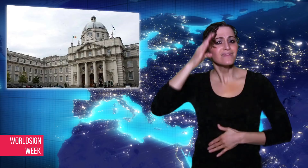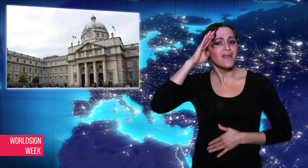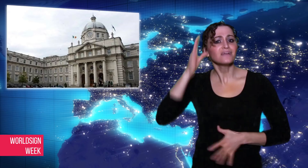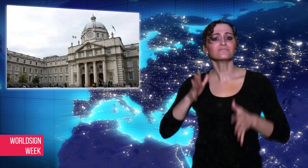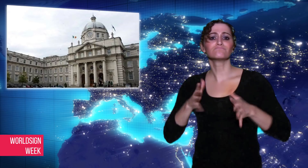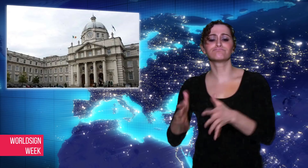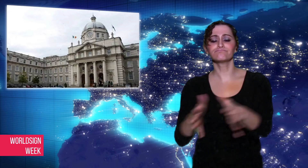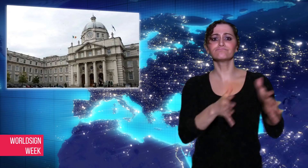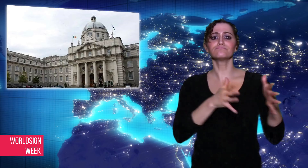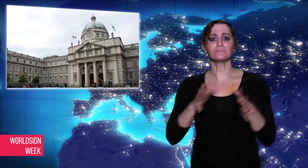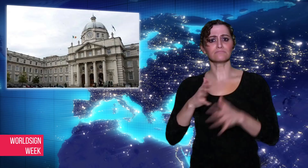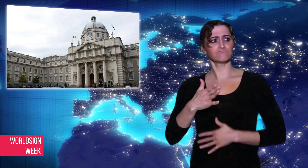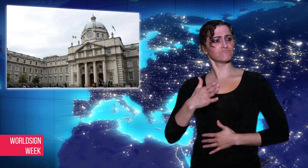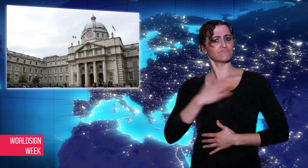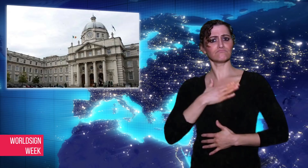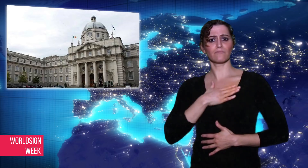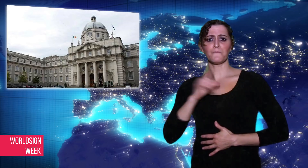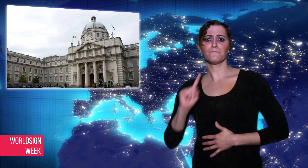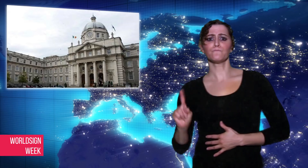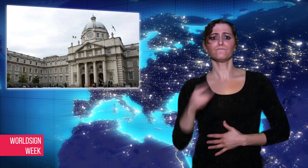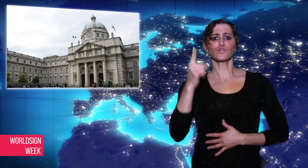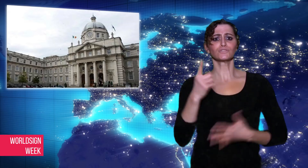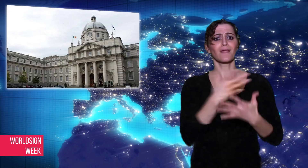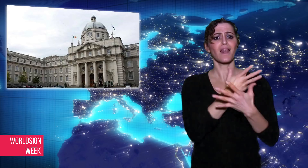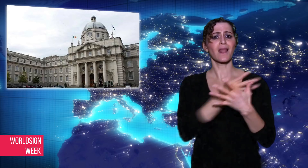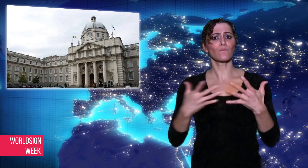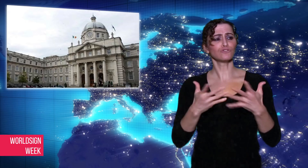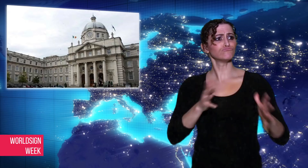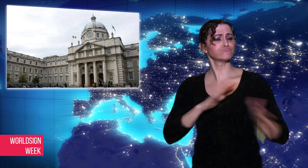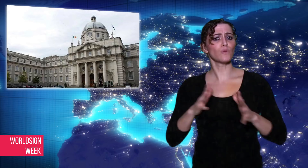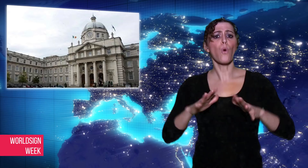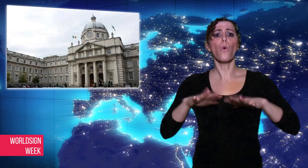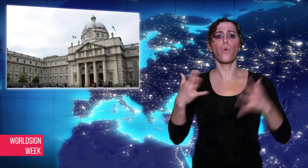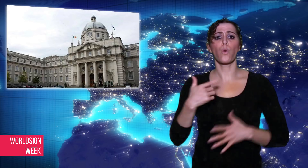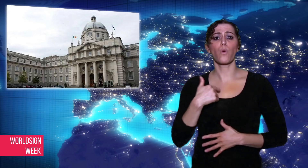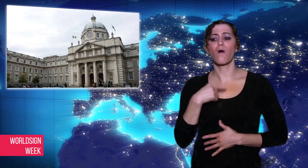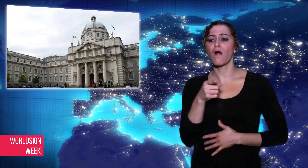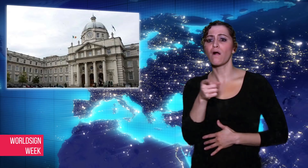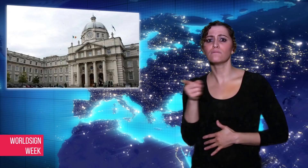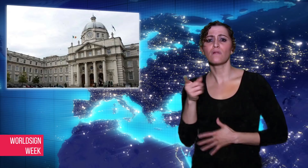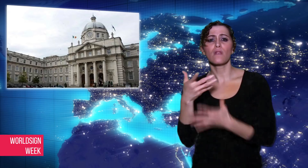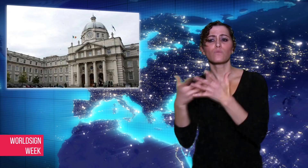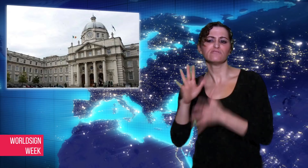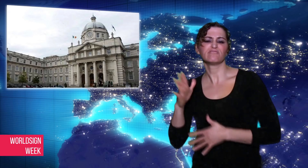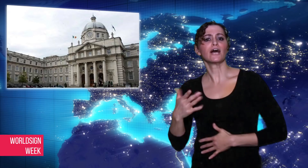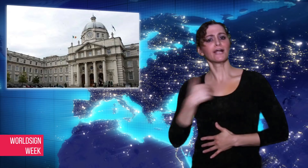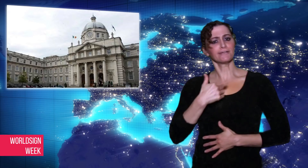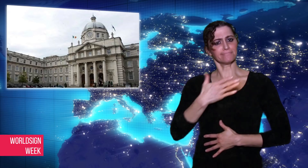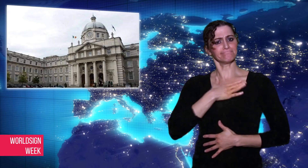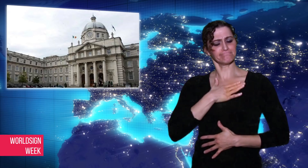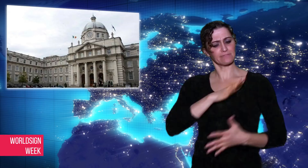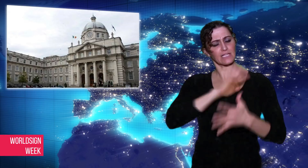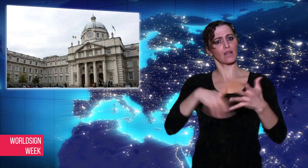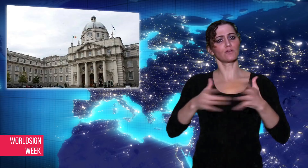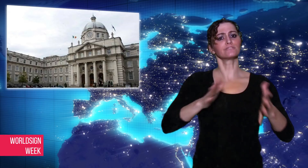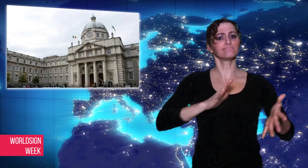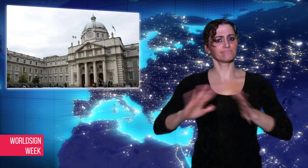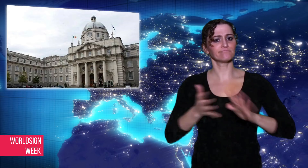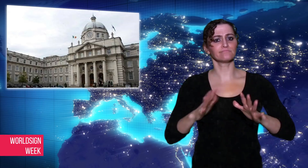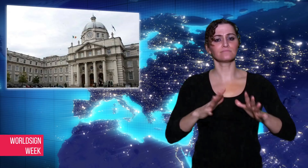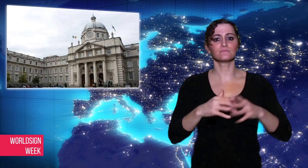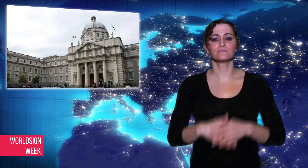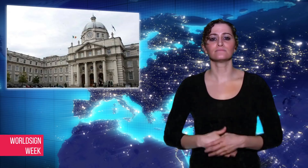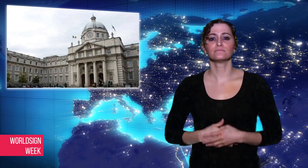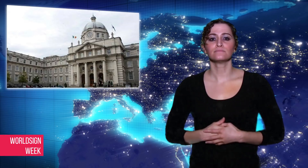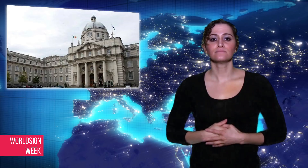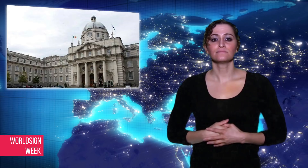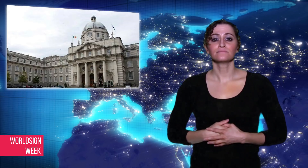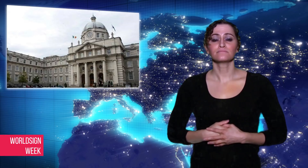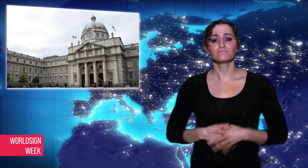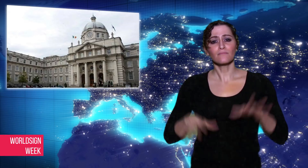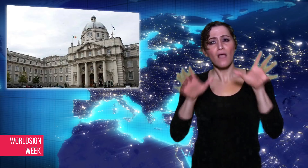including family members, interpreters,